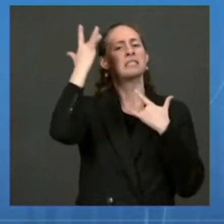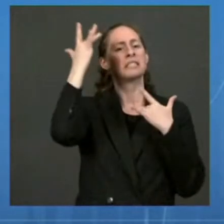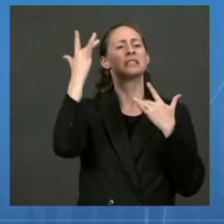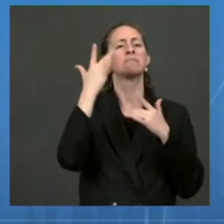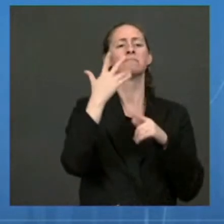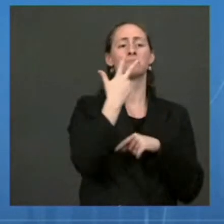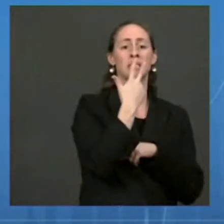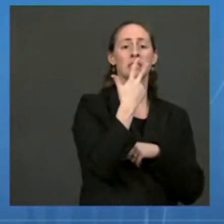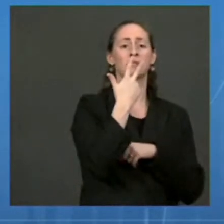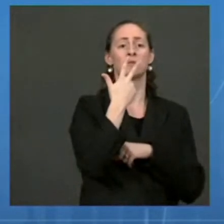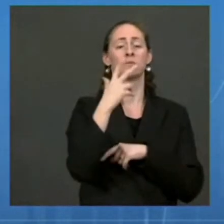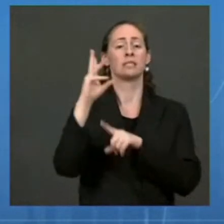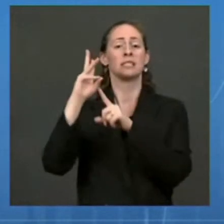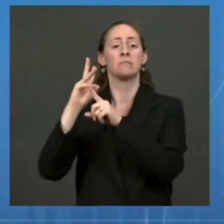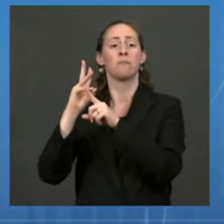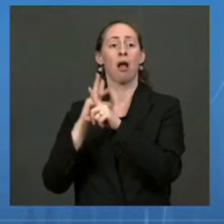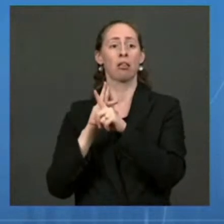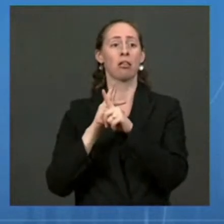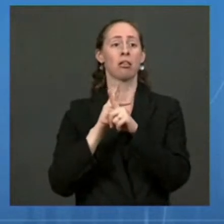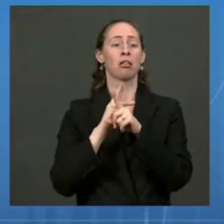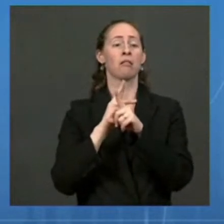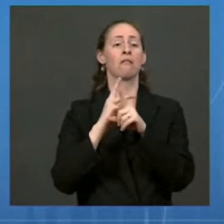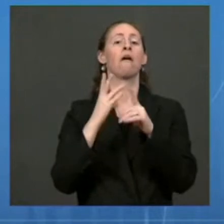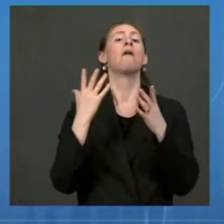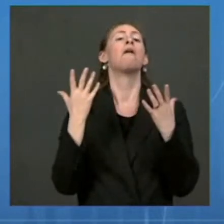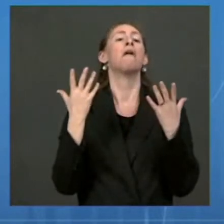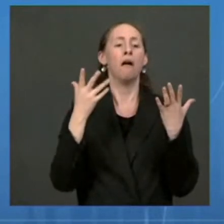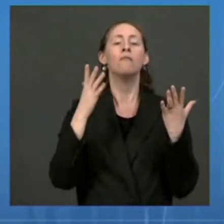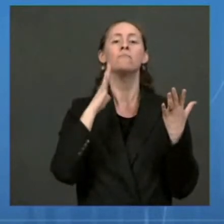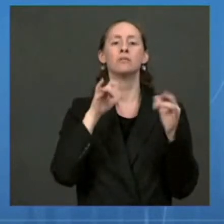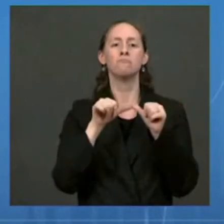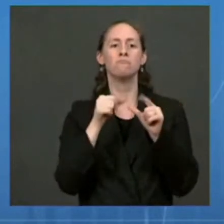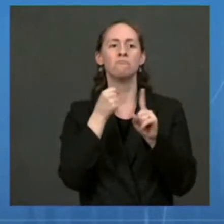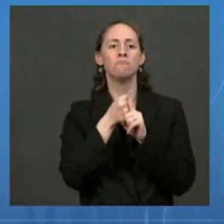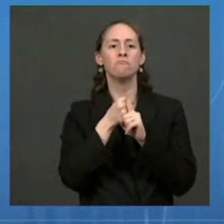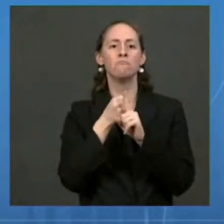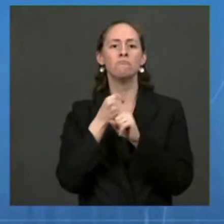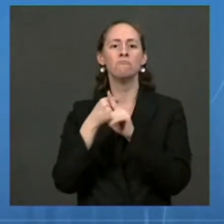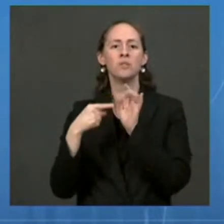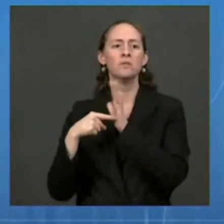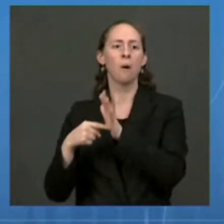THAN 35% THAT COULD HAVE AT LEAST ONE SYMPTOM BETWEEN 3 AND